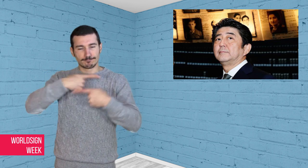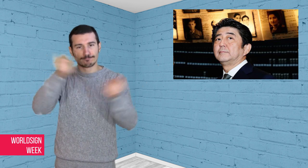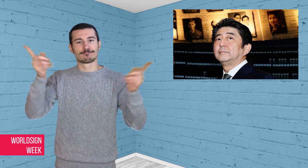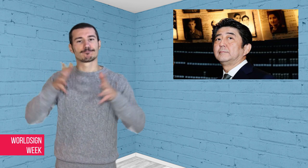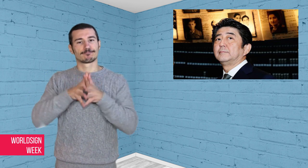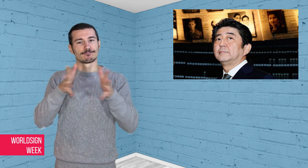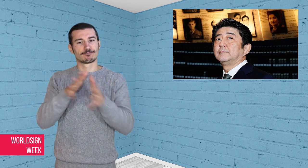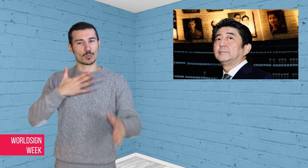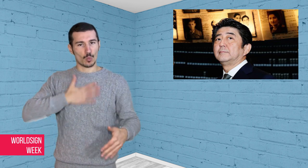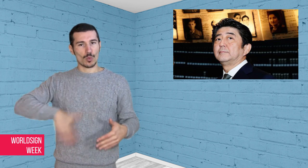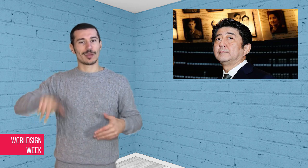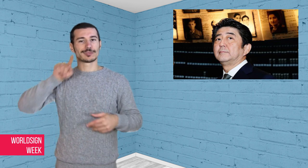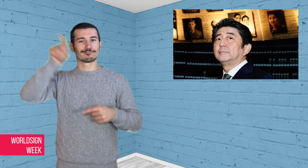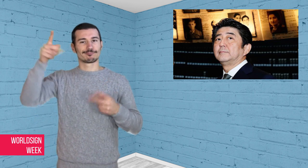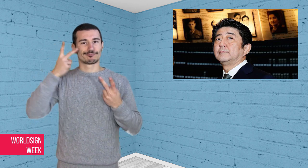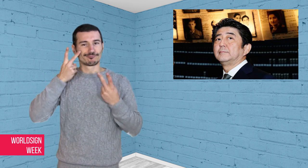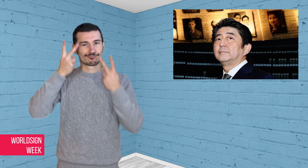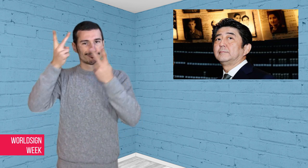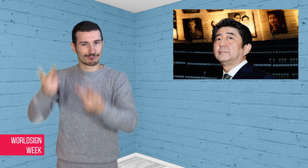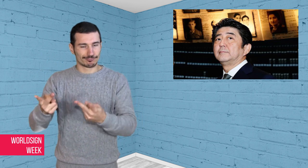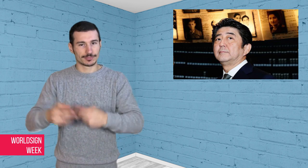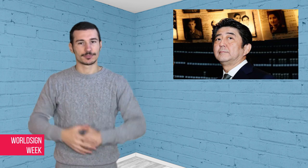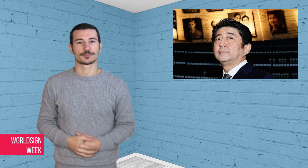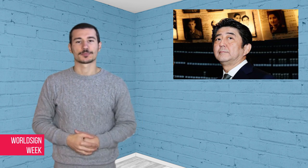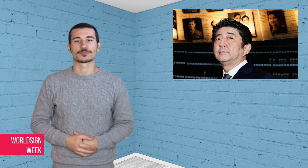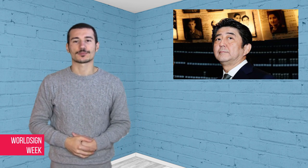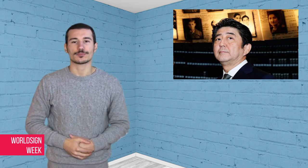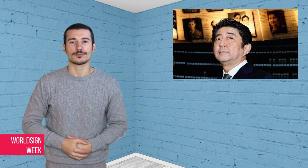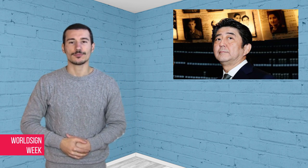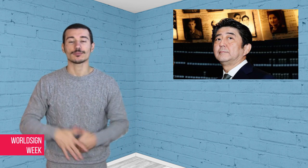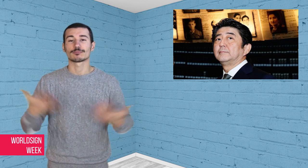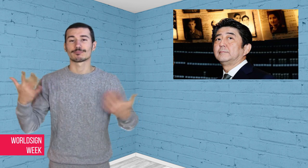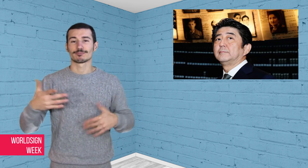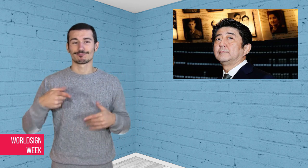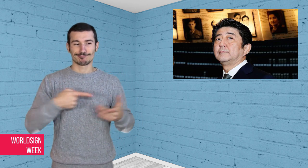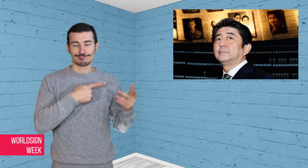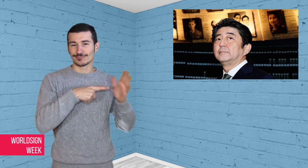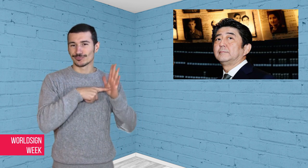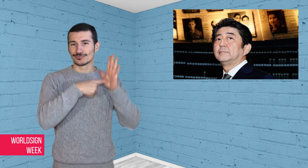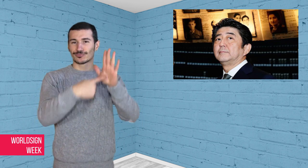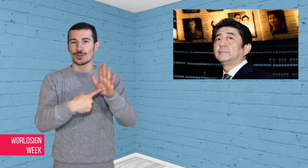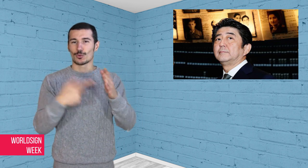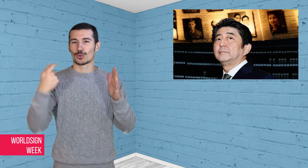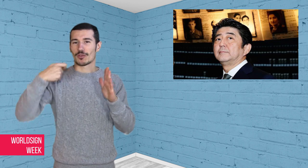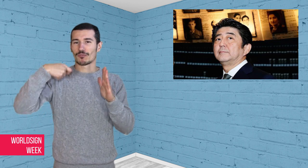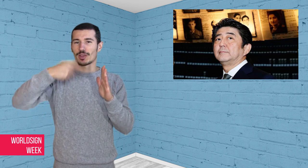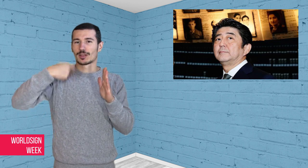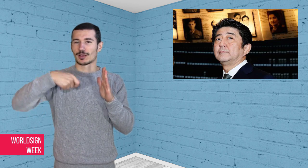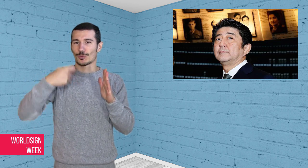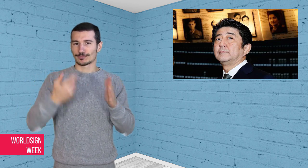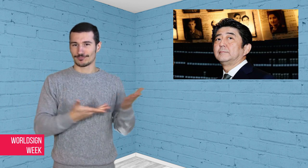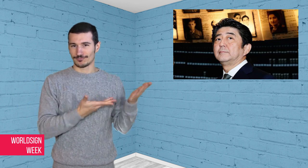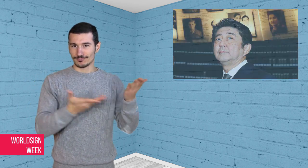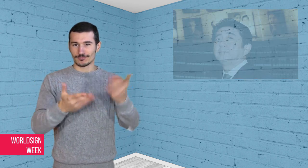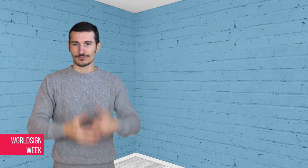Here’s a video showing some of the tragic attack.